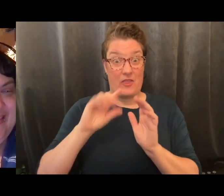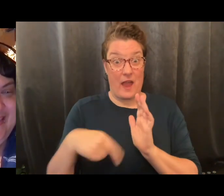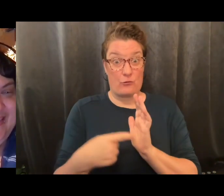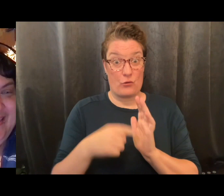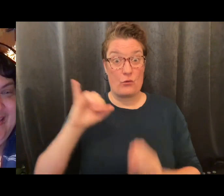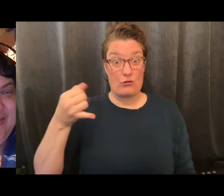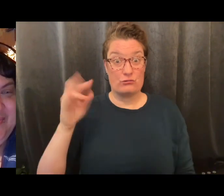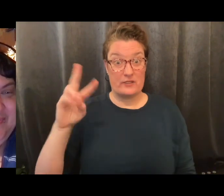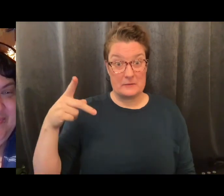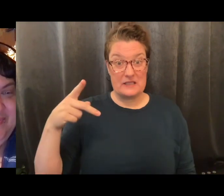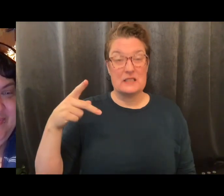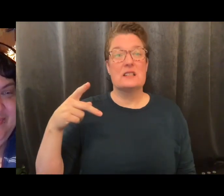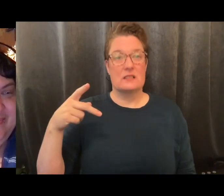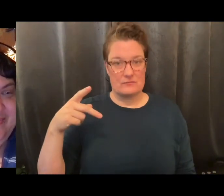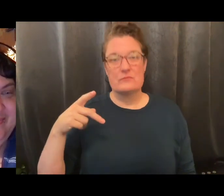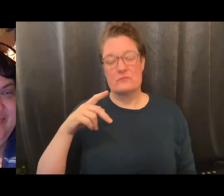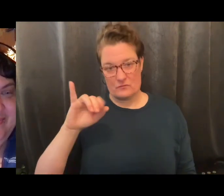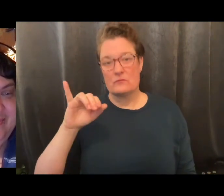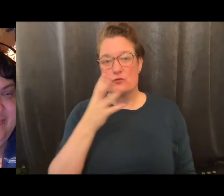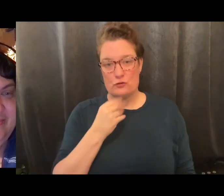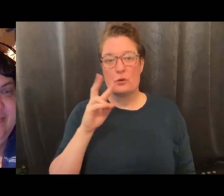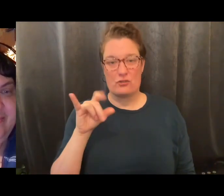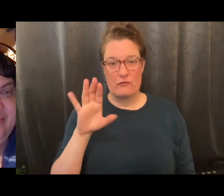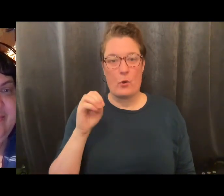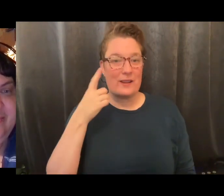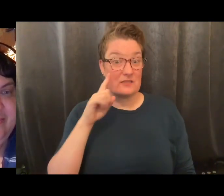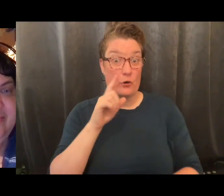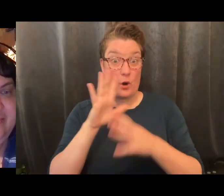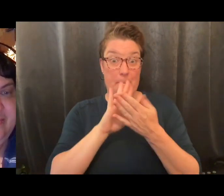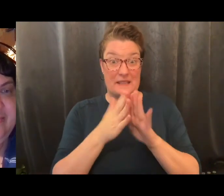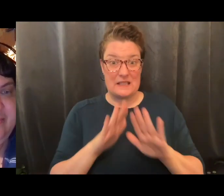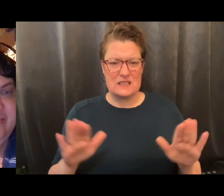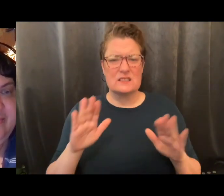Jewish Voice for Peace, like has grown in these just really incredible ways.